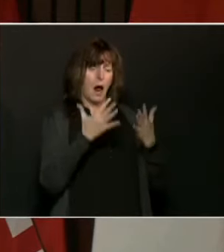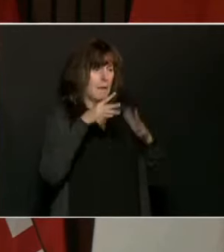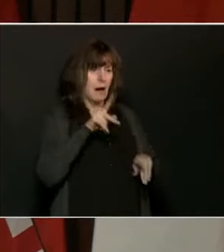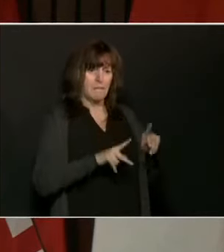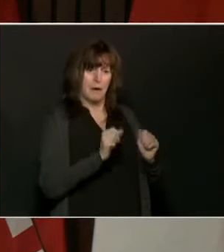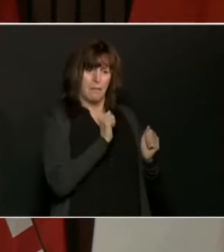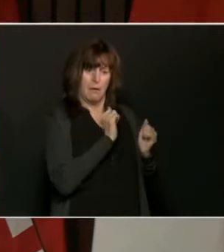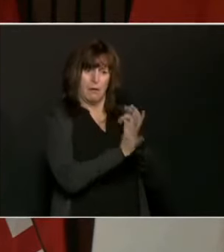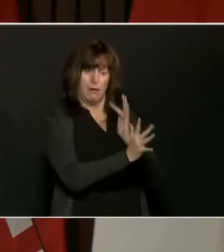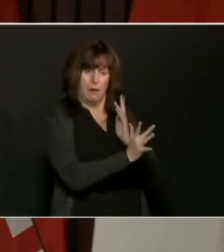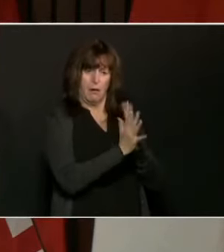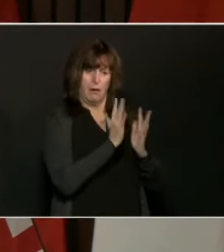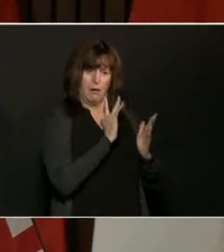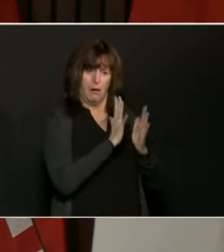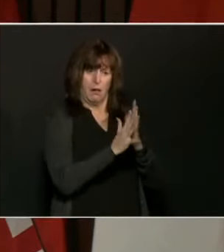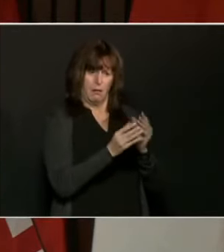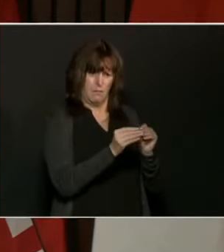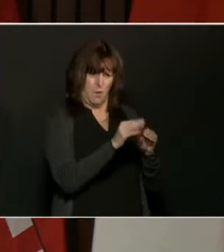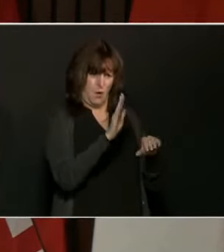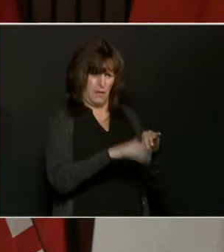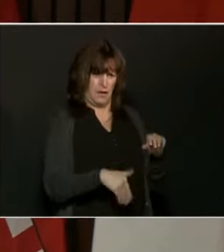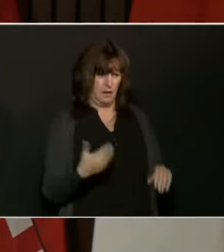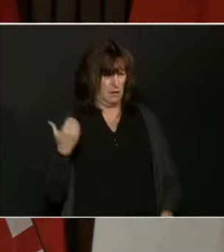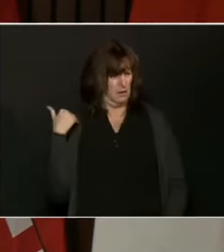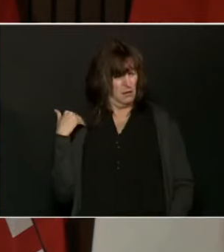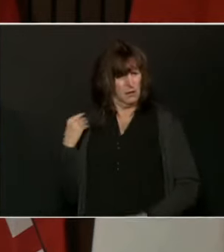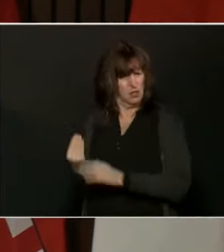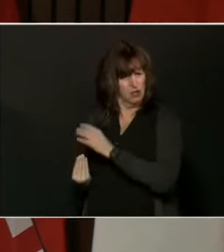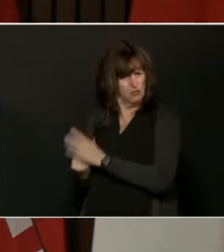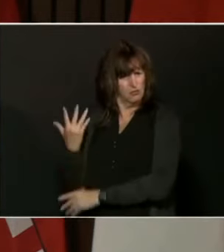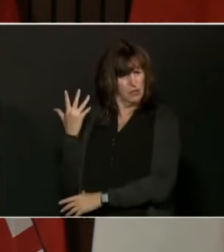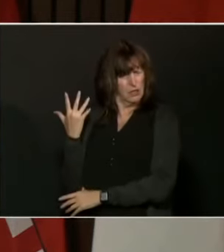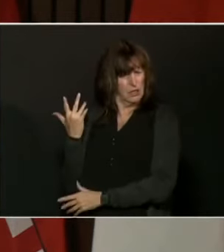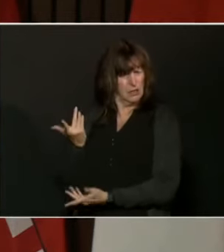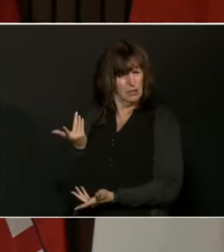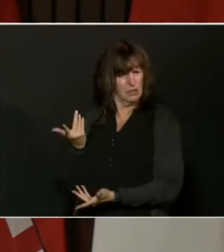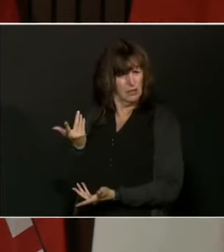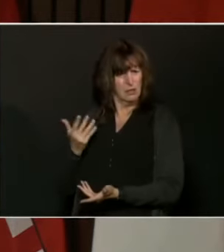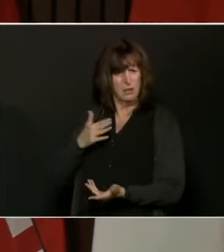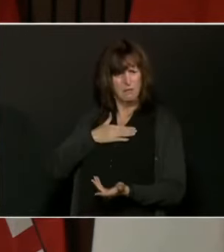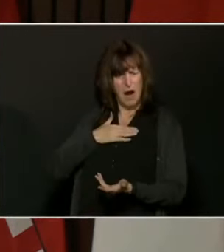STREETS OF DOWNTOWN TORONTO, THE AMOUNT OF STREET TRAFFIC IS MUCH